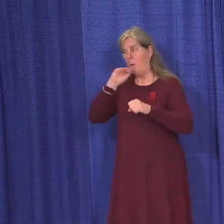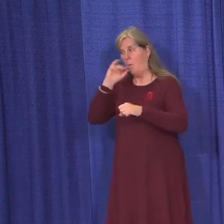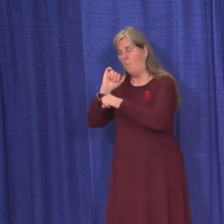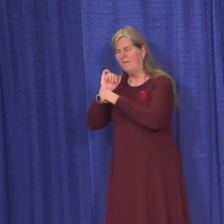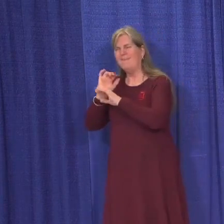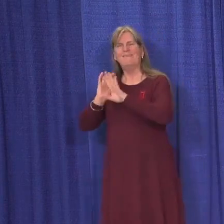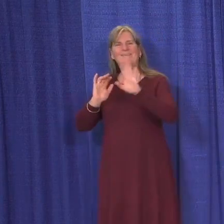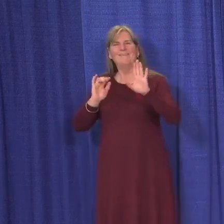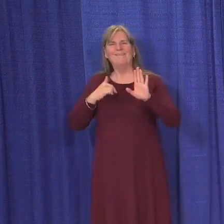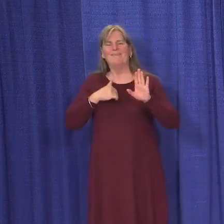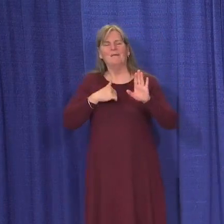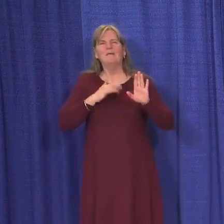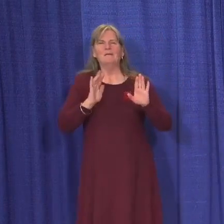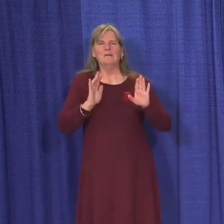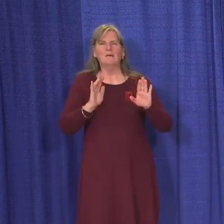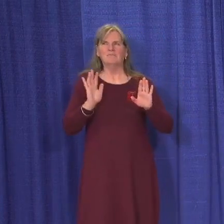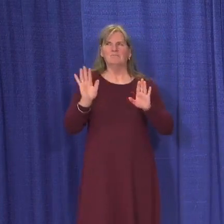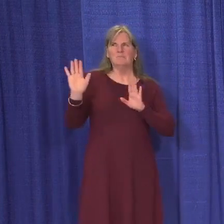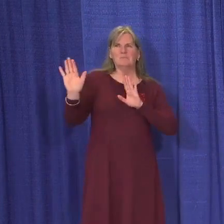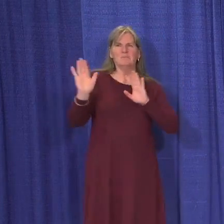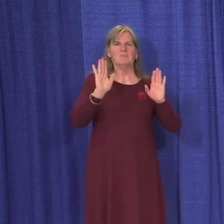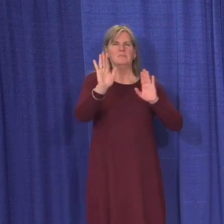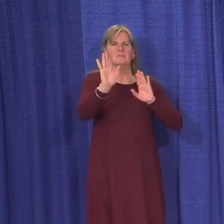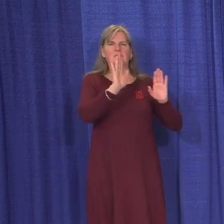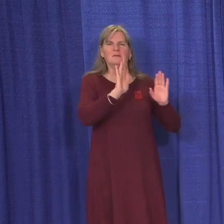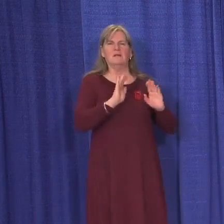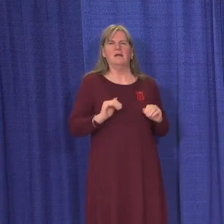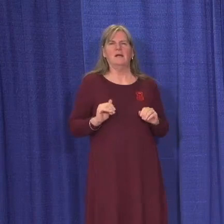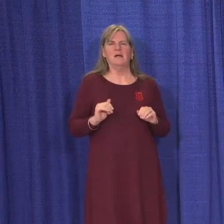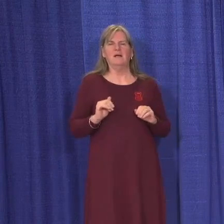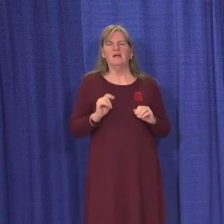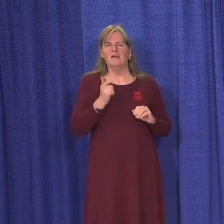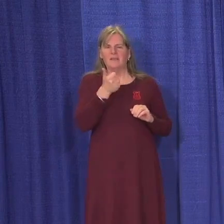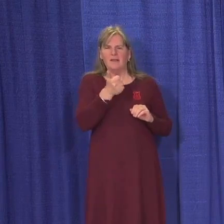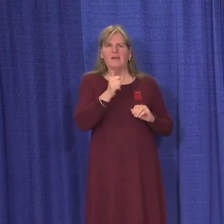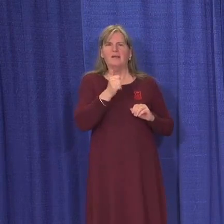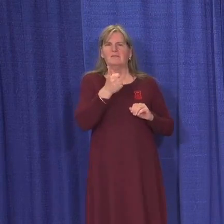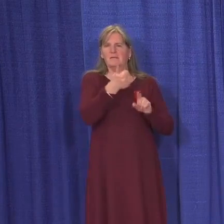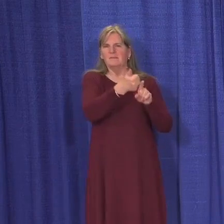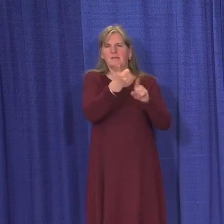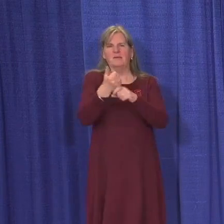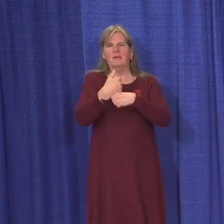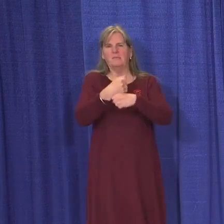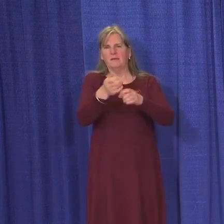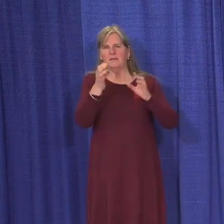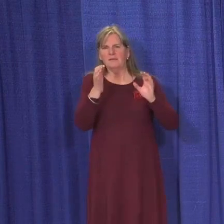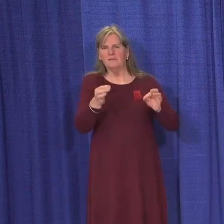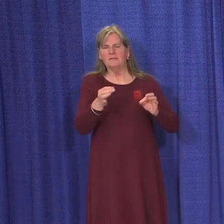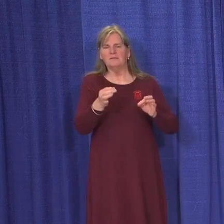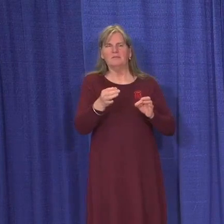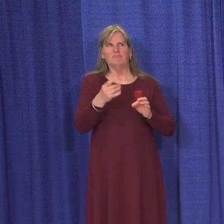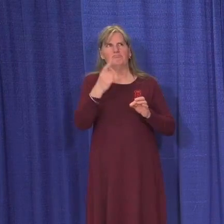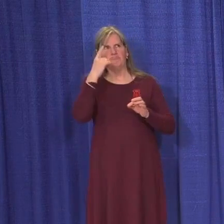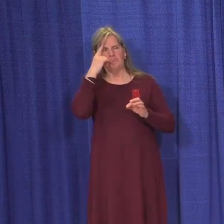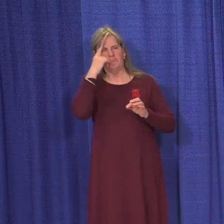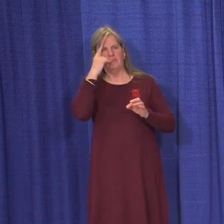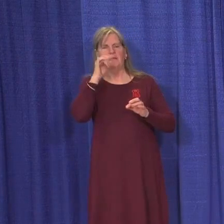for the place of work. So rather than a hard call out